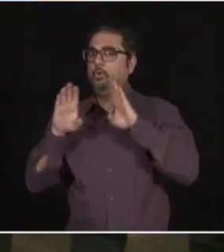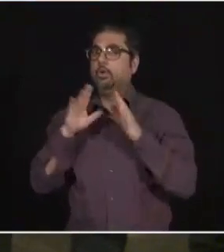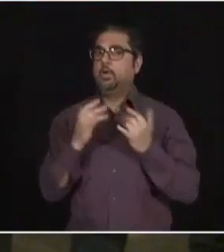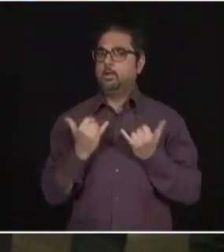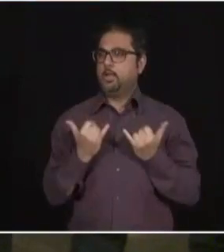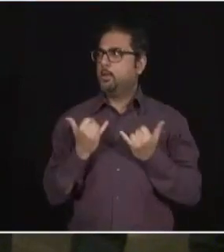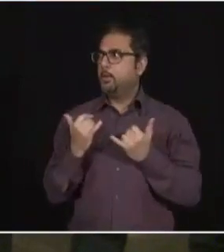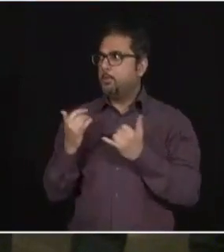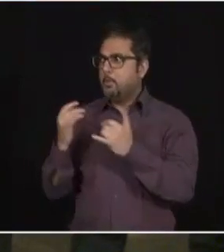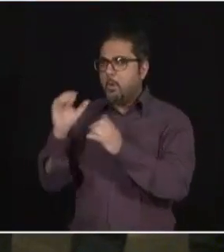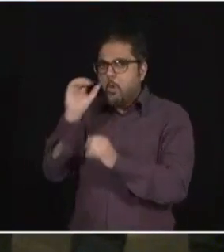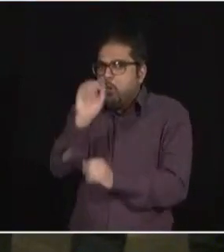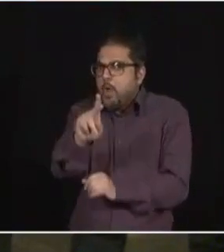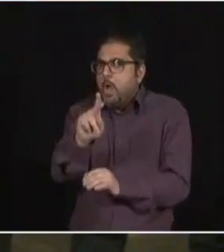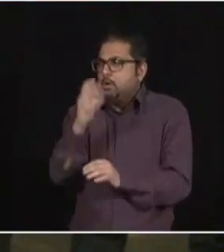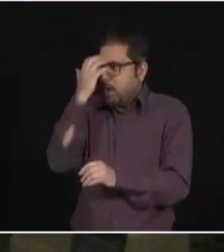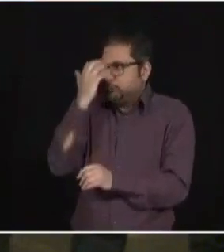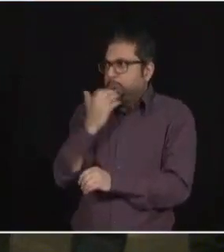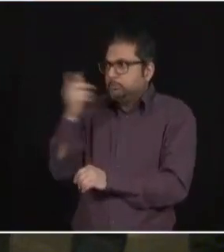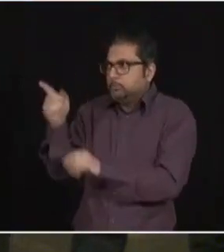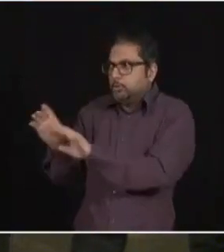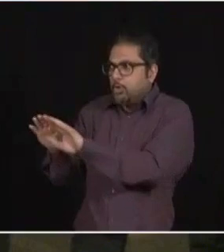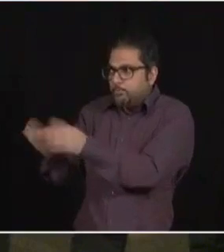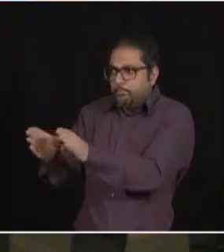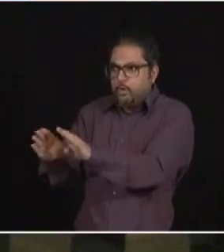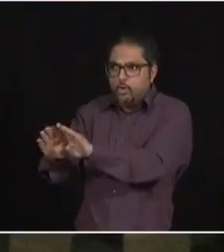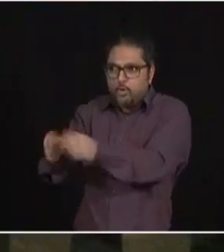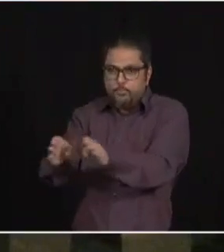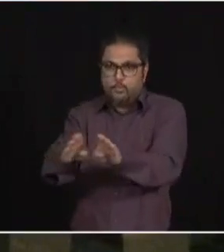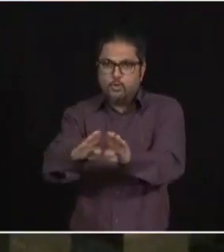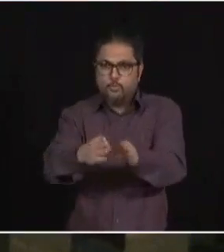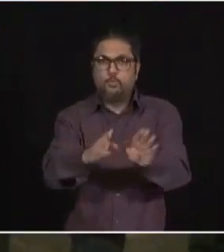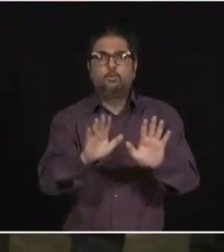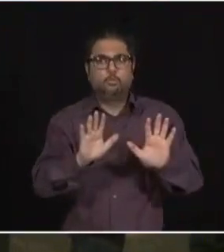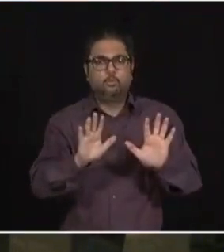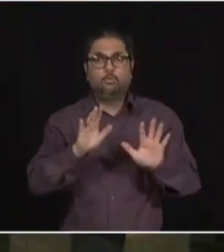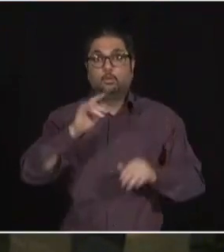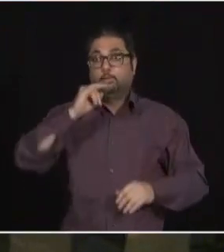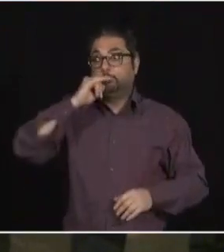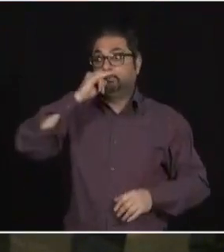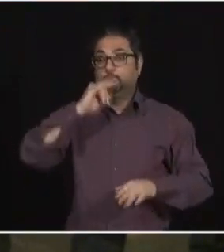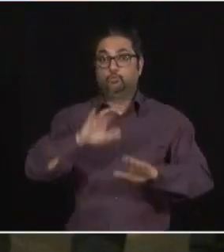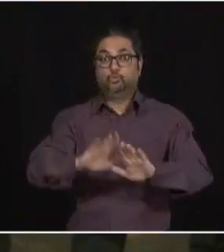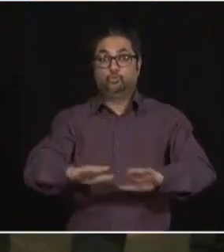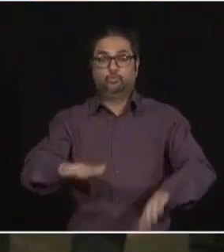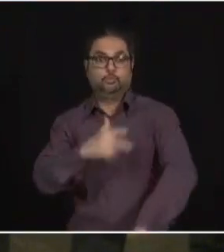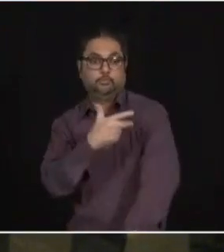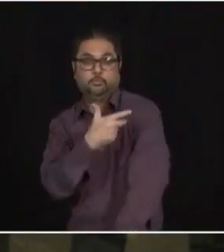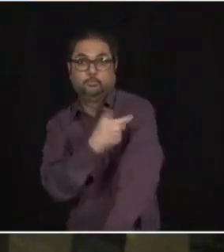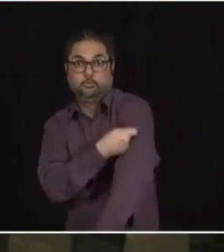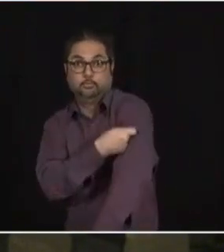of people. We are working on that plan right now. But also having children vaccinated, I think